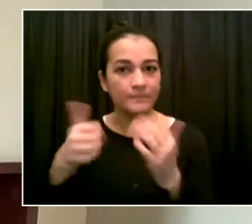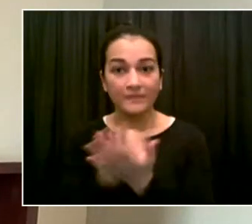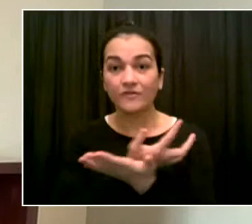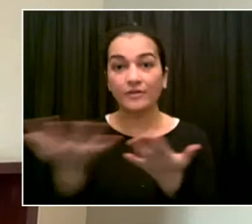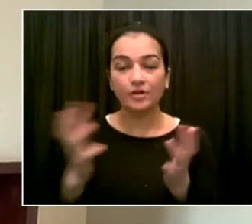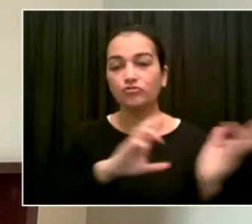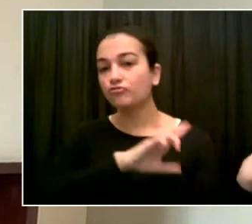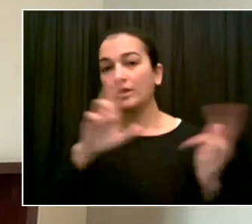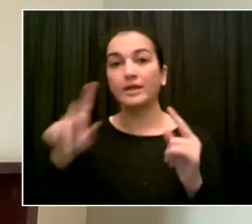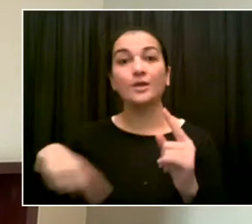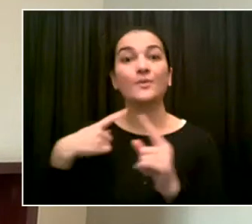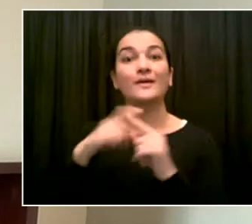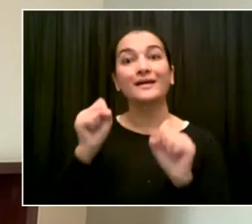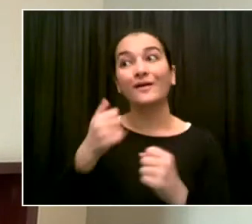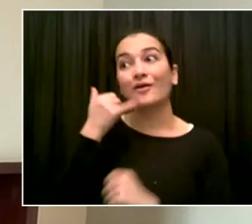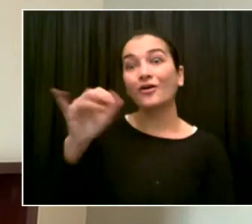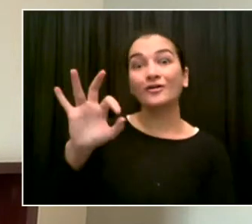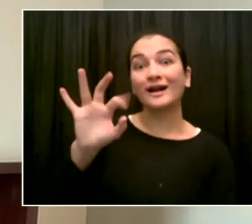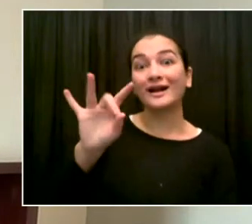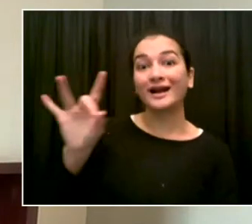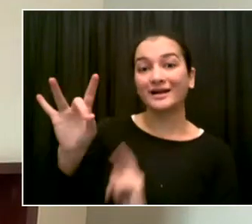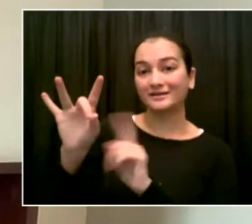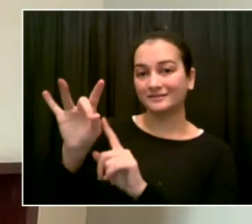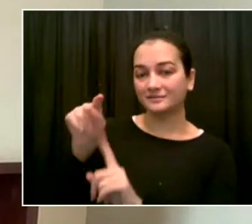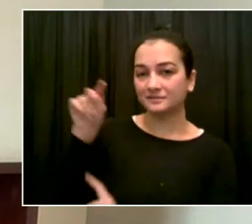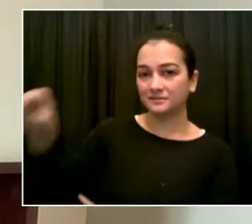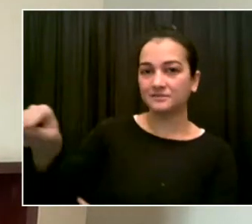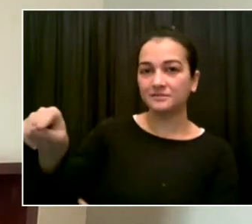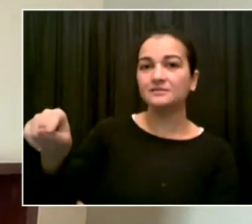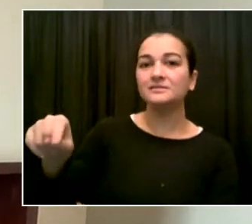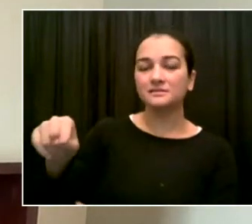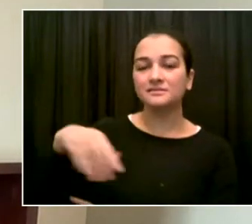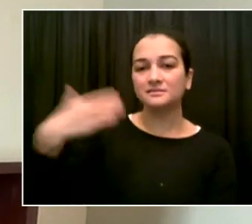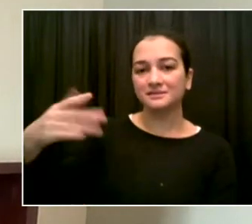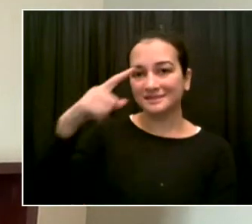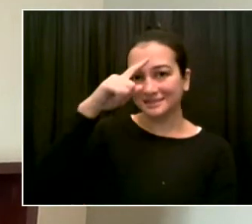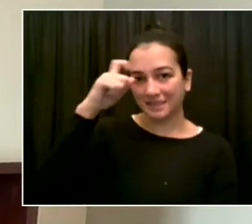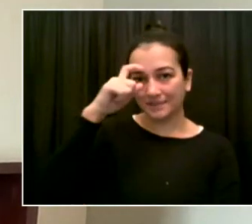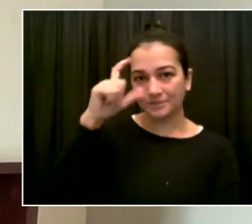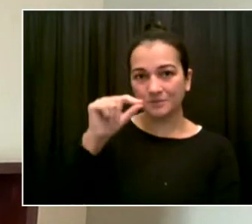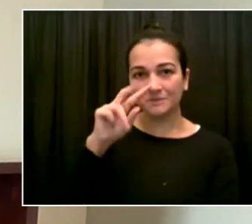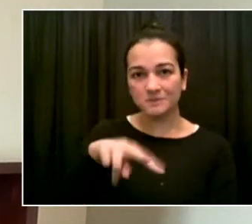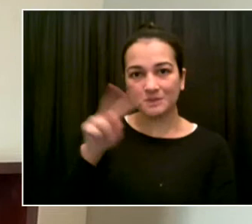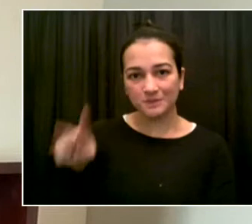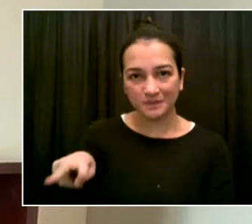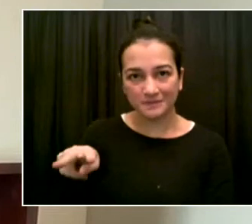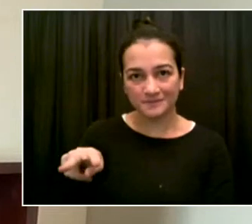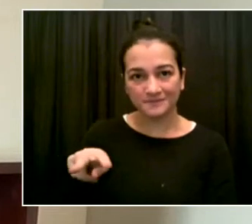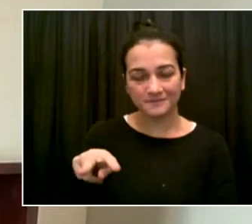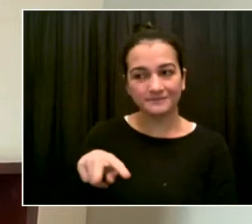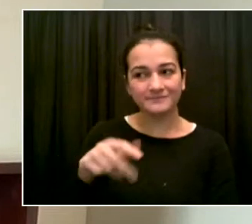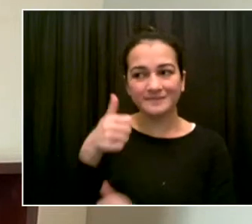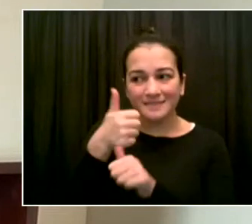STEP IS FOR THE STATES TO BUILD THE INFRASTRUCTURE